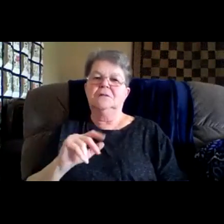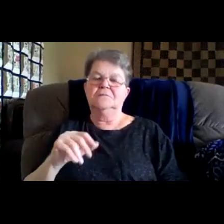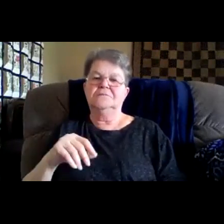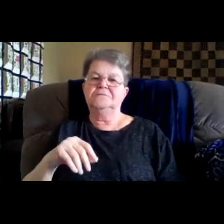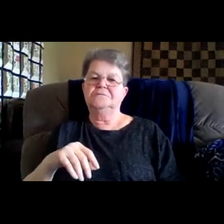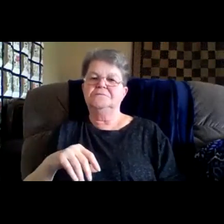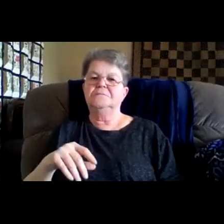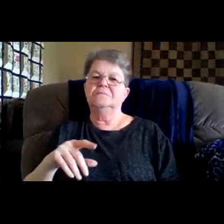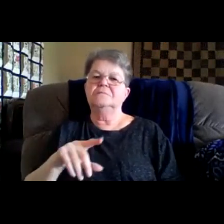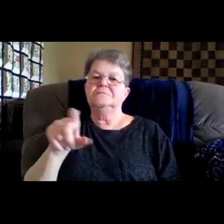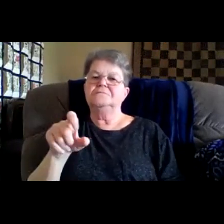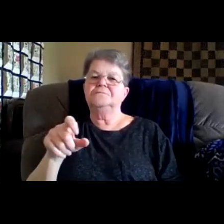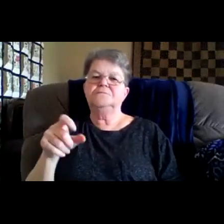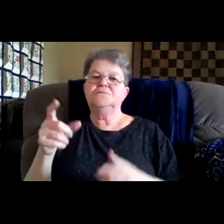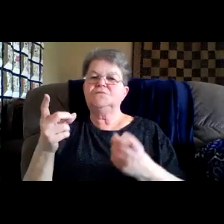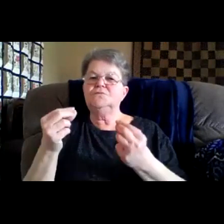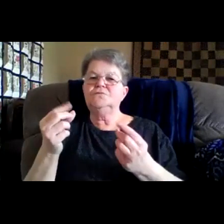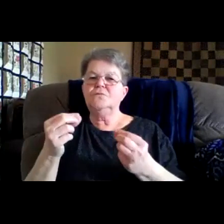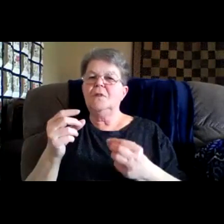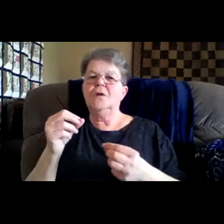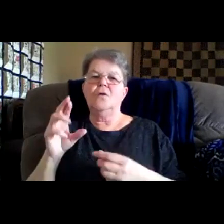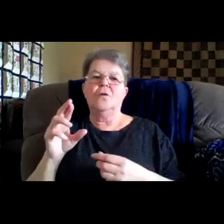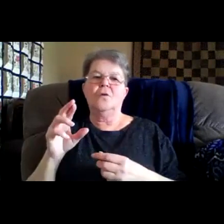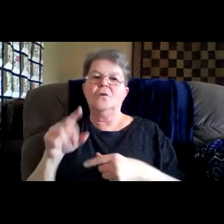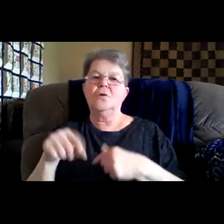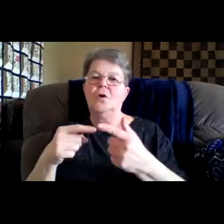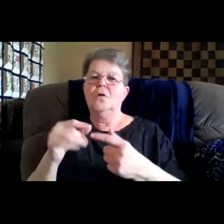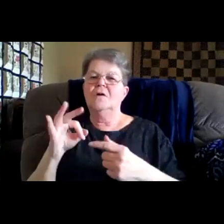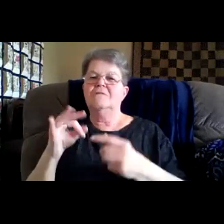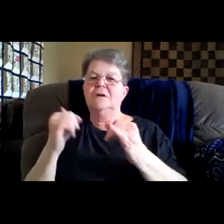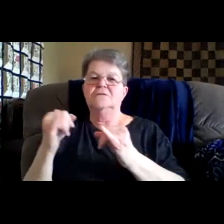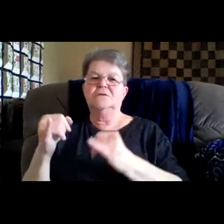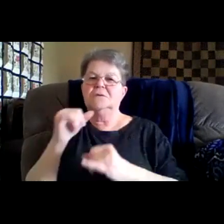[Tina] So what do you do or where do you turn if the individual does not have natural supports